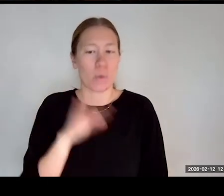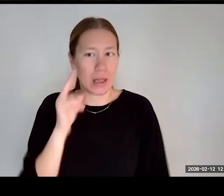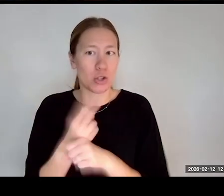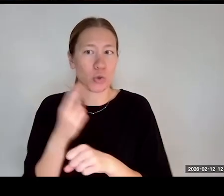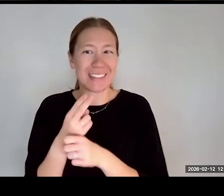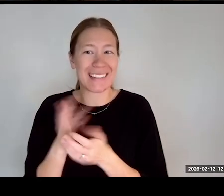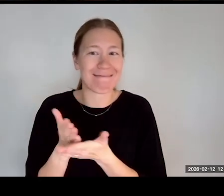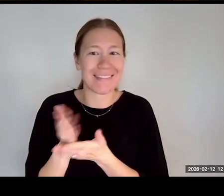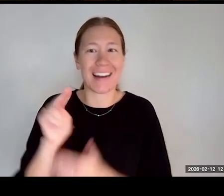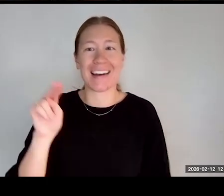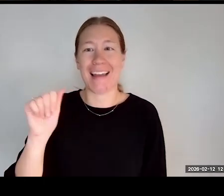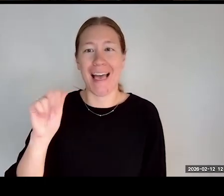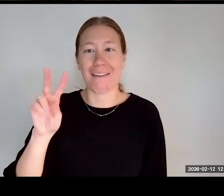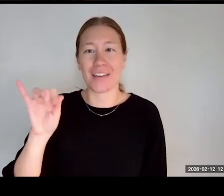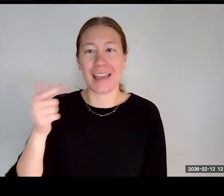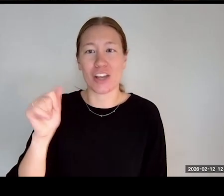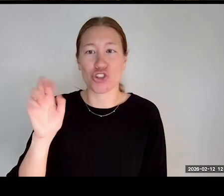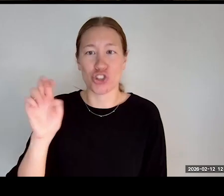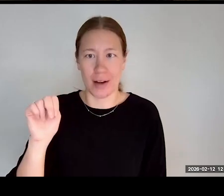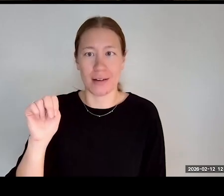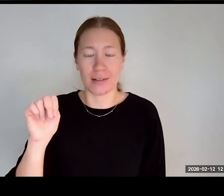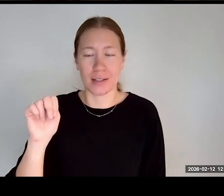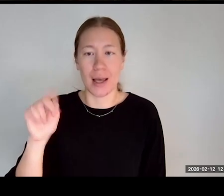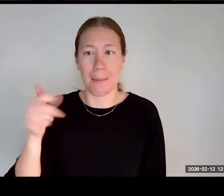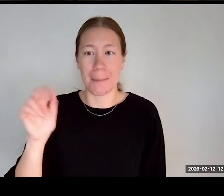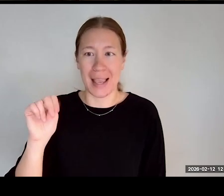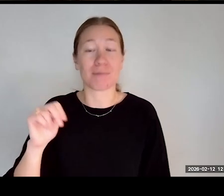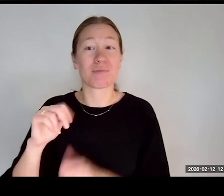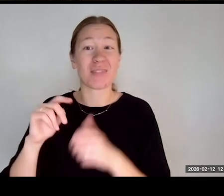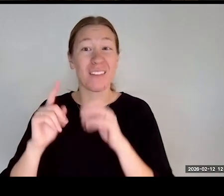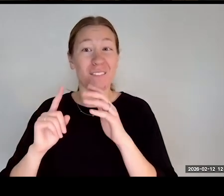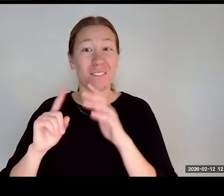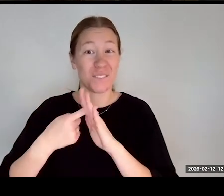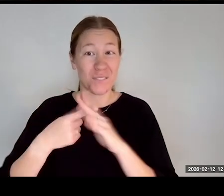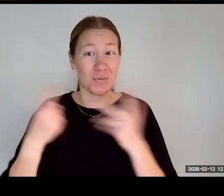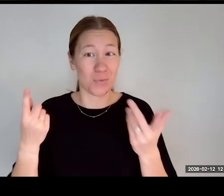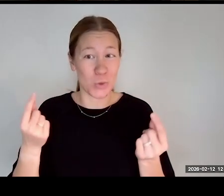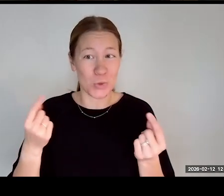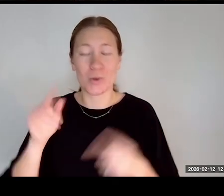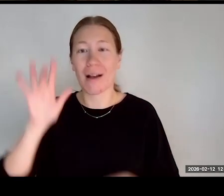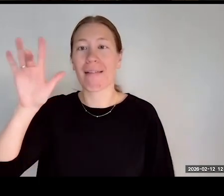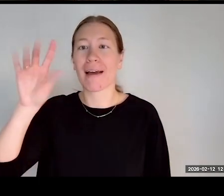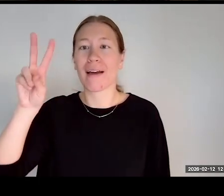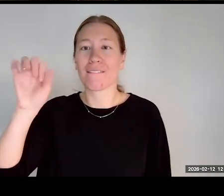So I'm going to go into view and under the view ribbon there's an option to turn on the navigation pane,